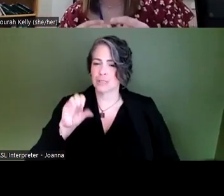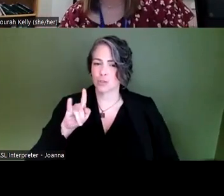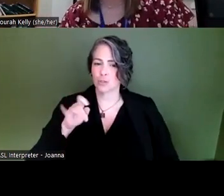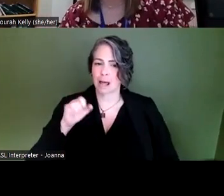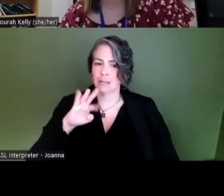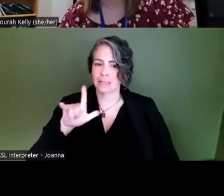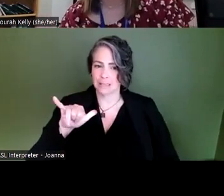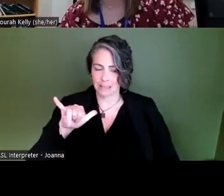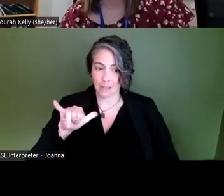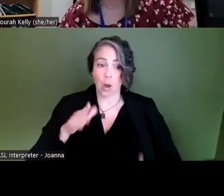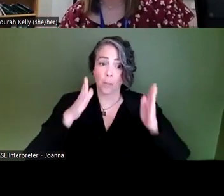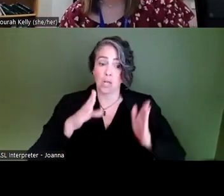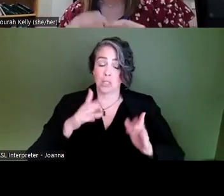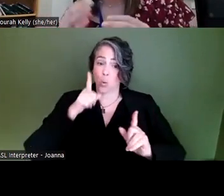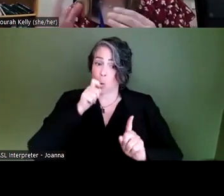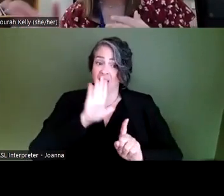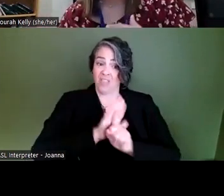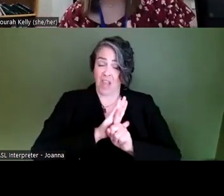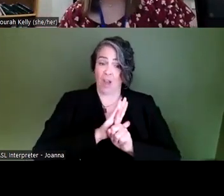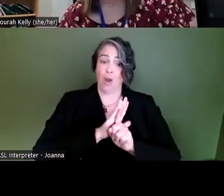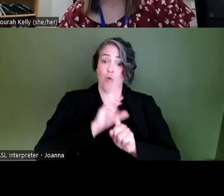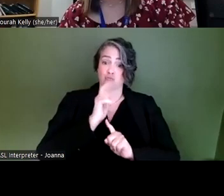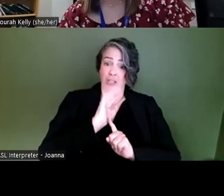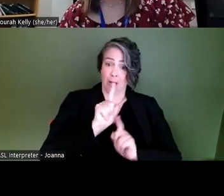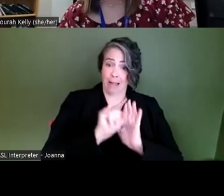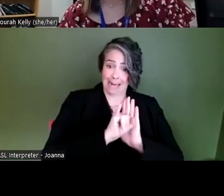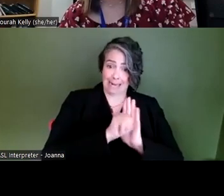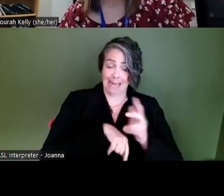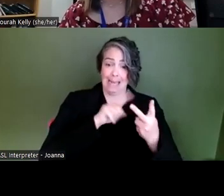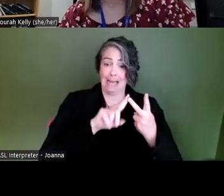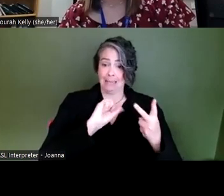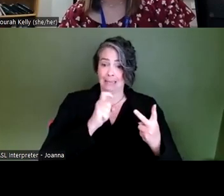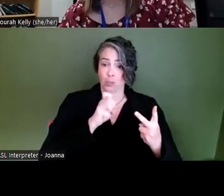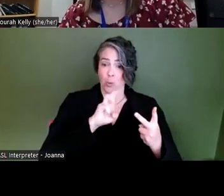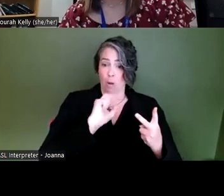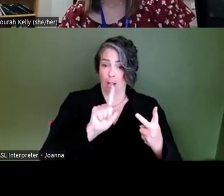and sexual identity. I just want to note here that the National Survey of Drug Use